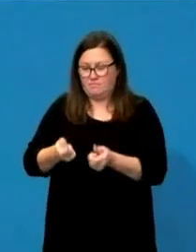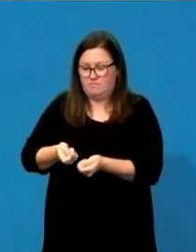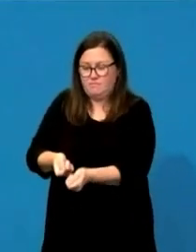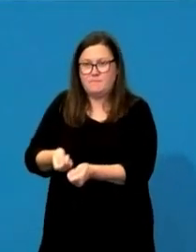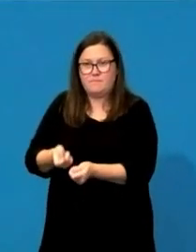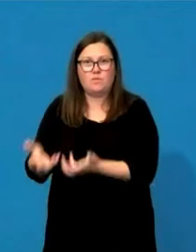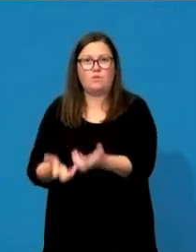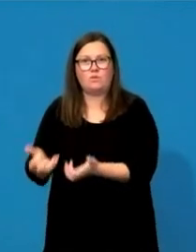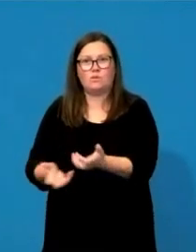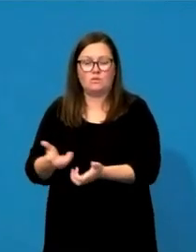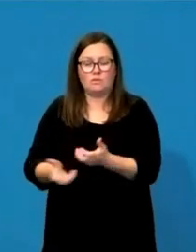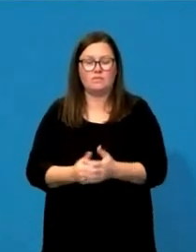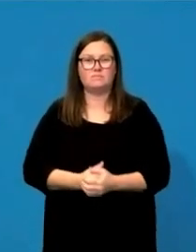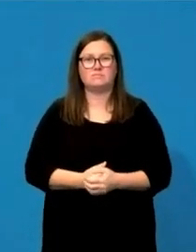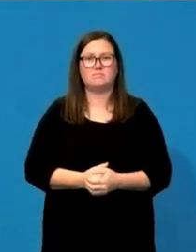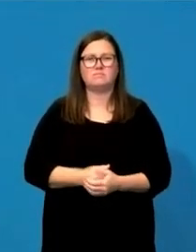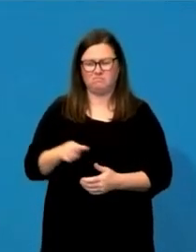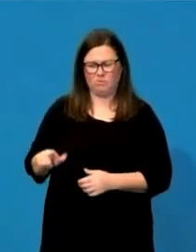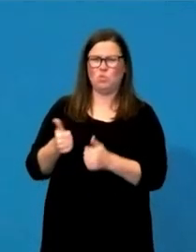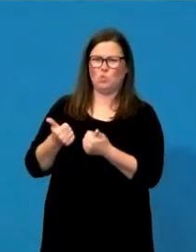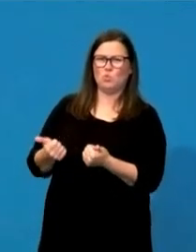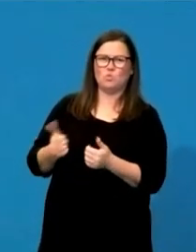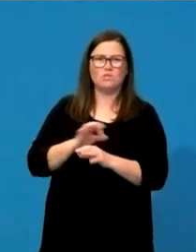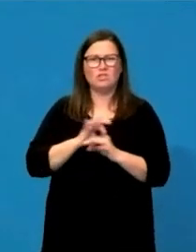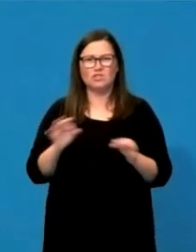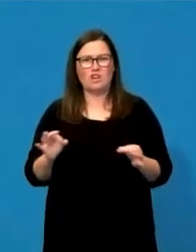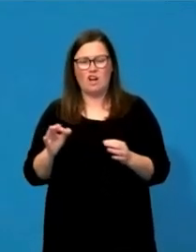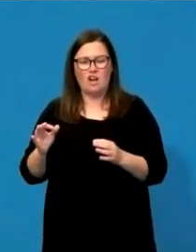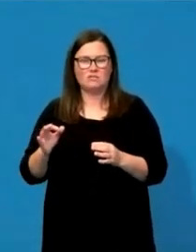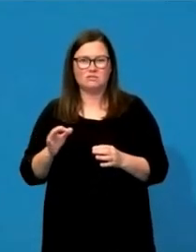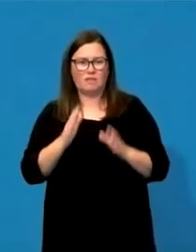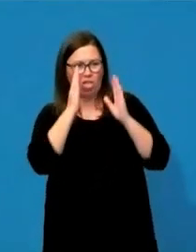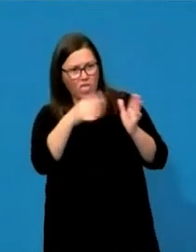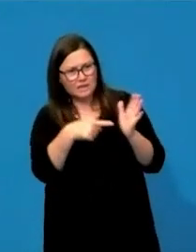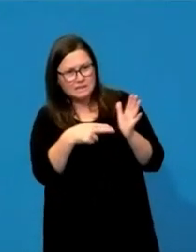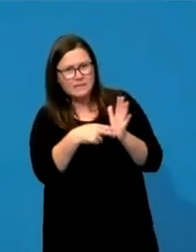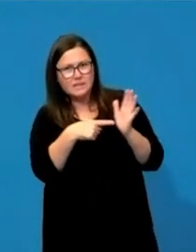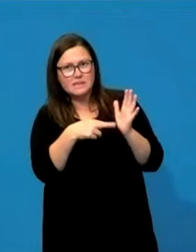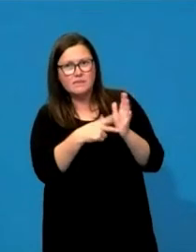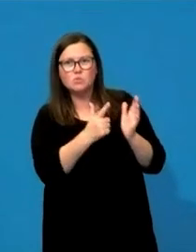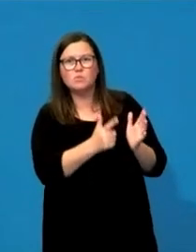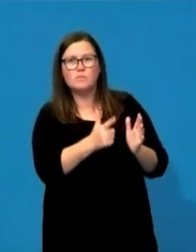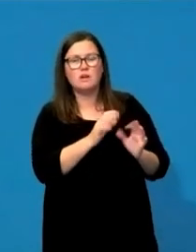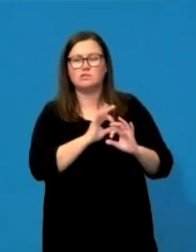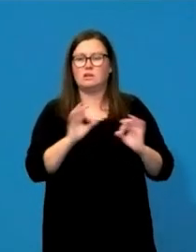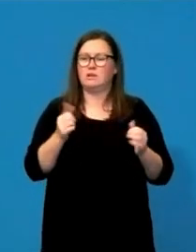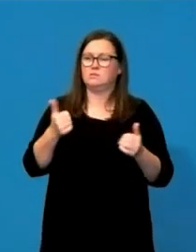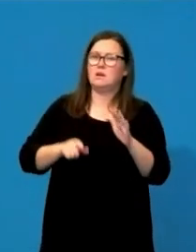them in front of a TV or giving them a phone just so that they can just go sit in a corner and kind of just not irritate anybody.